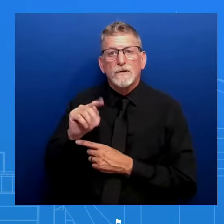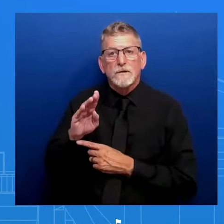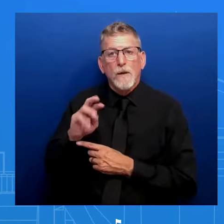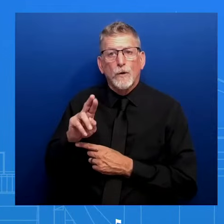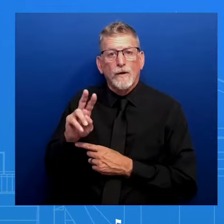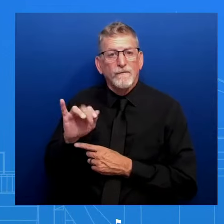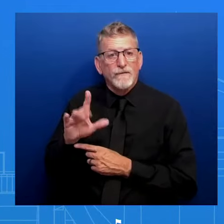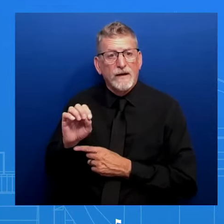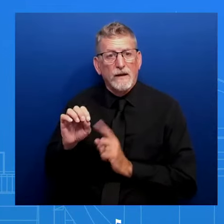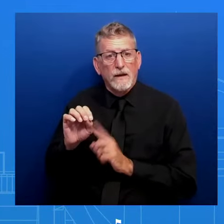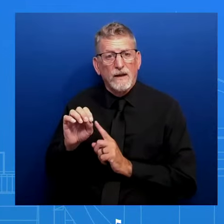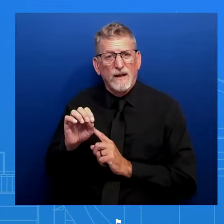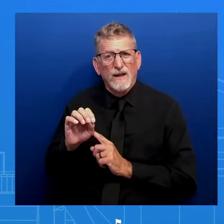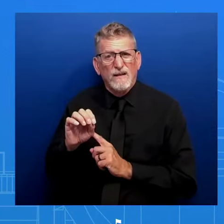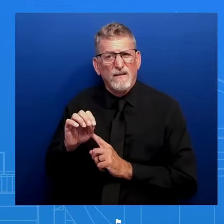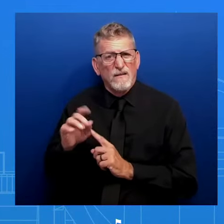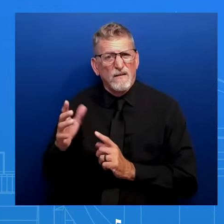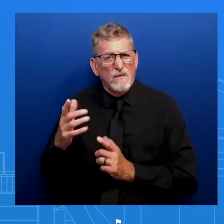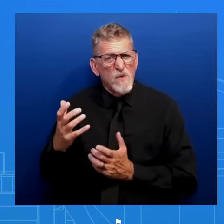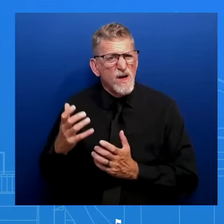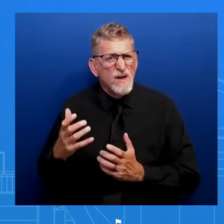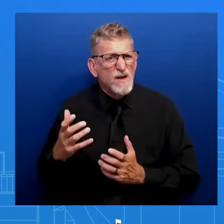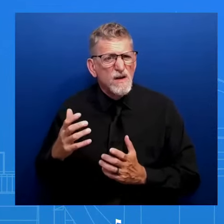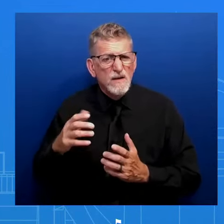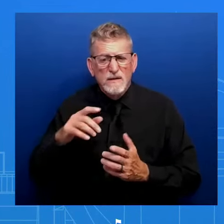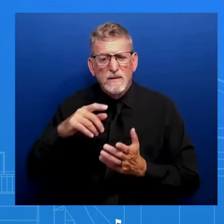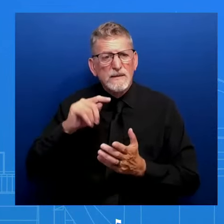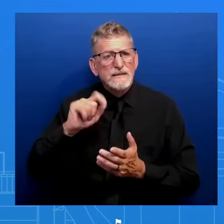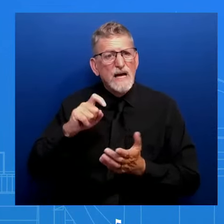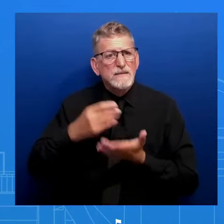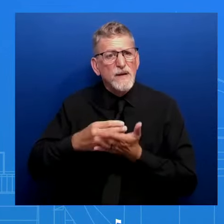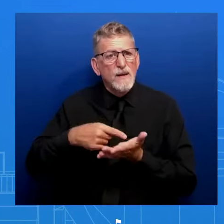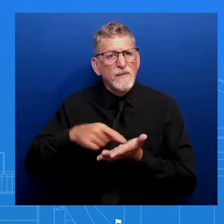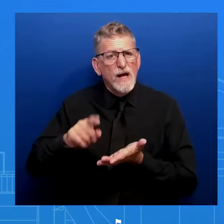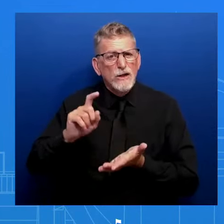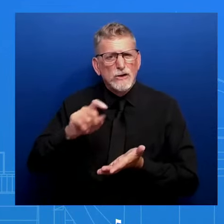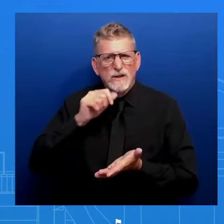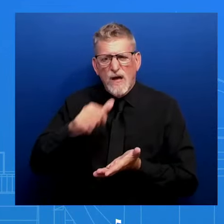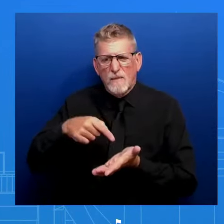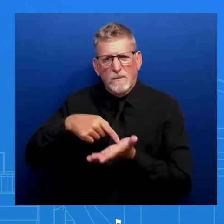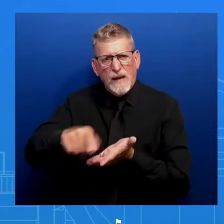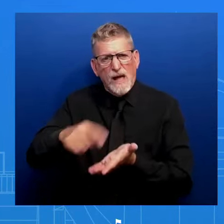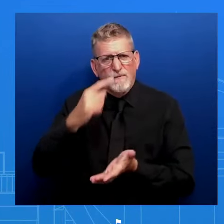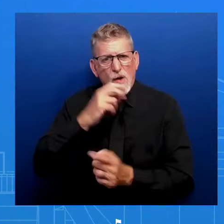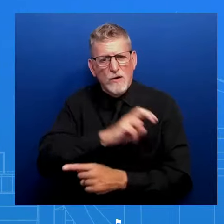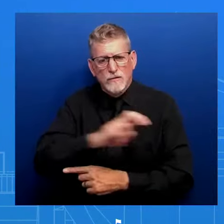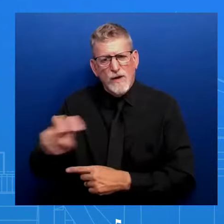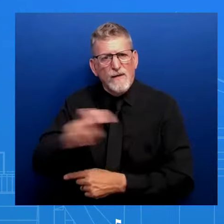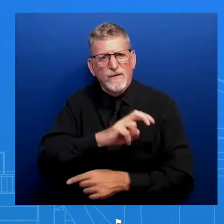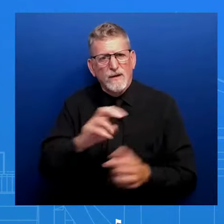You say what? Mr. Kirby: The President and the Secretary of Defense say that it should be. I talked about this the other day,